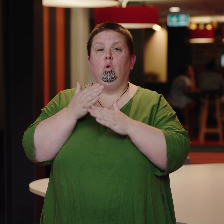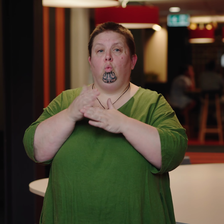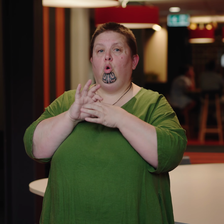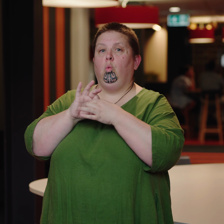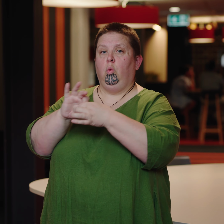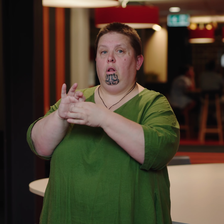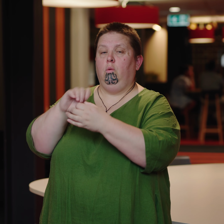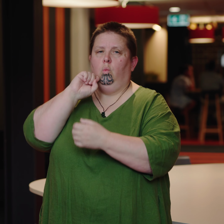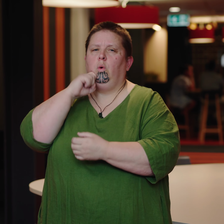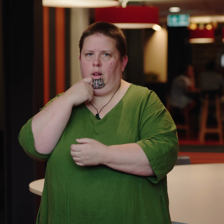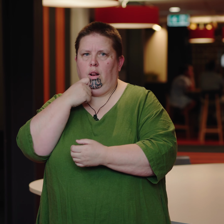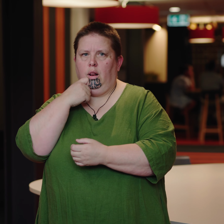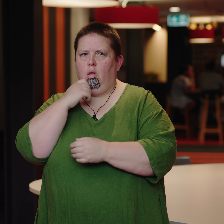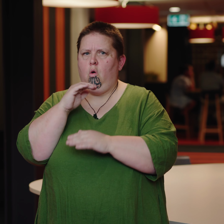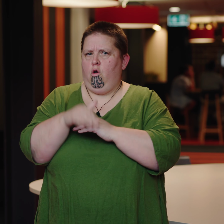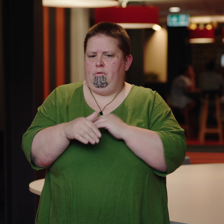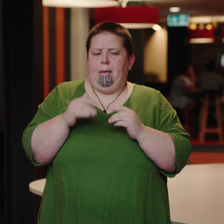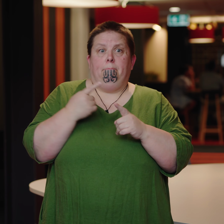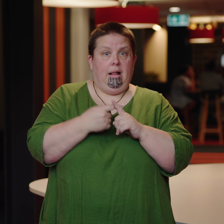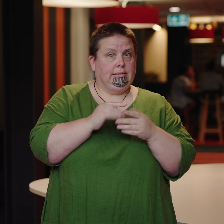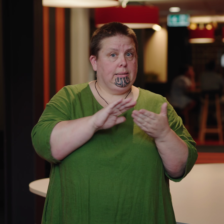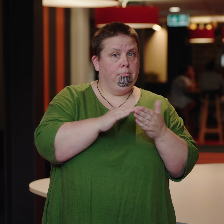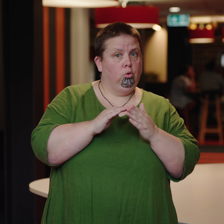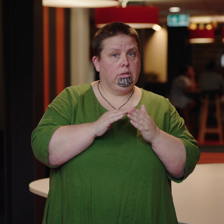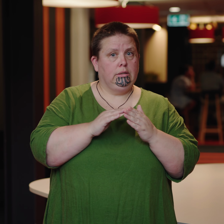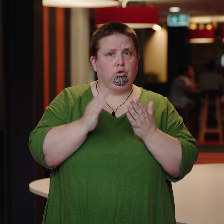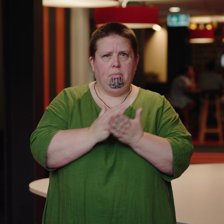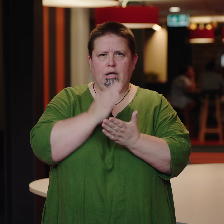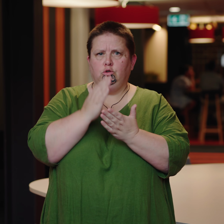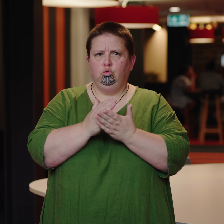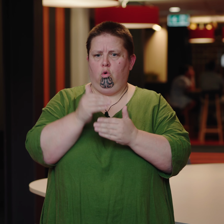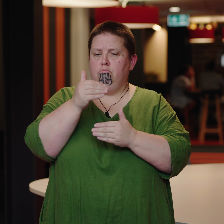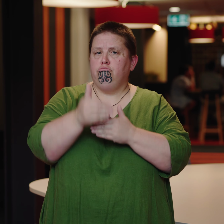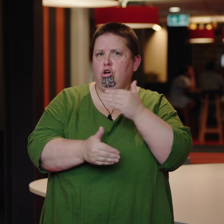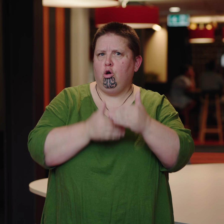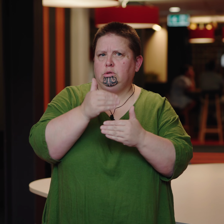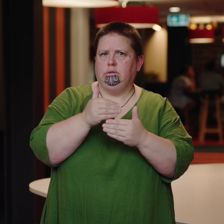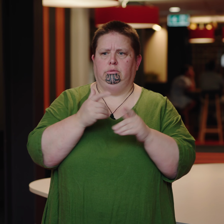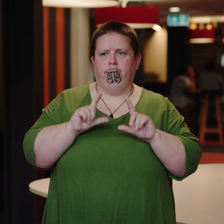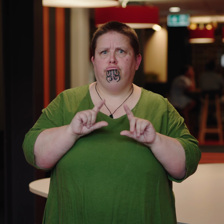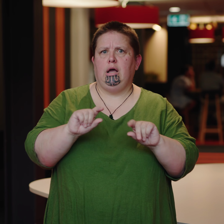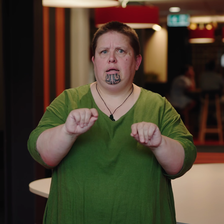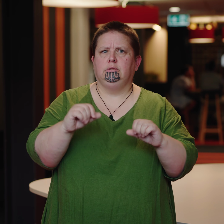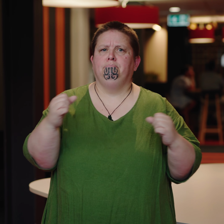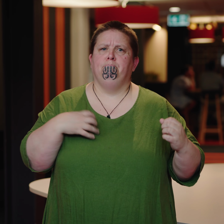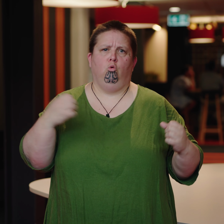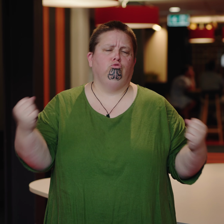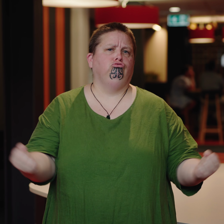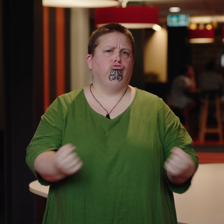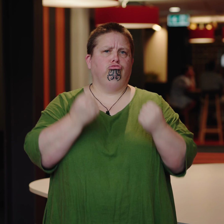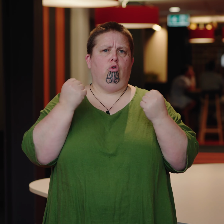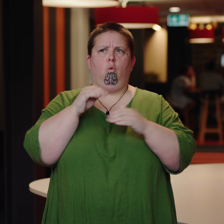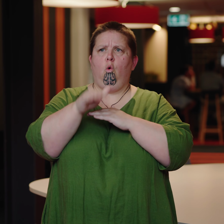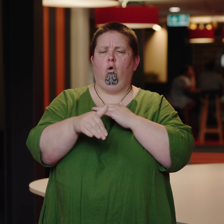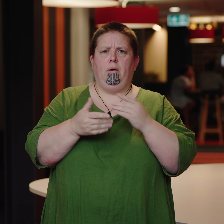We will be working with Idea Services and the community to strengthen processes and practices for managing complaints.